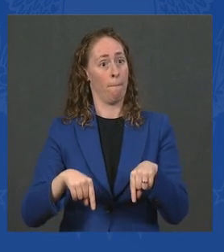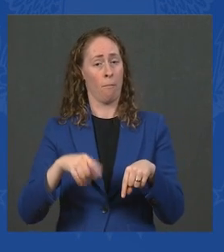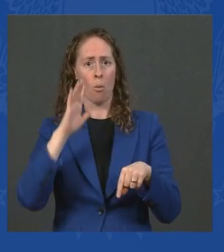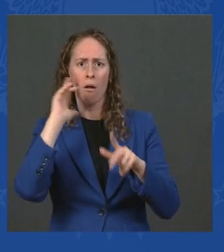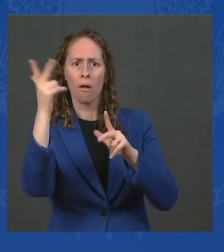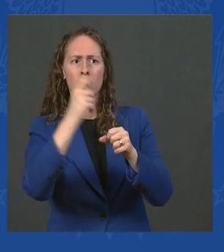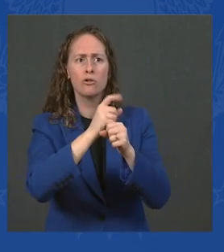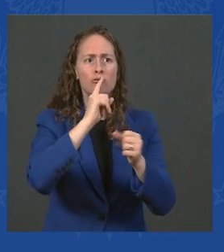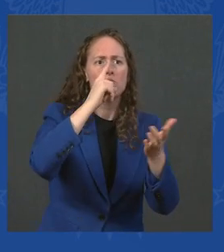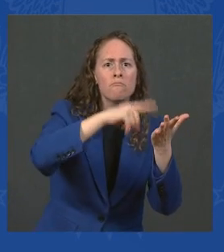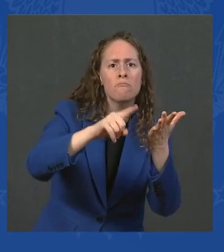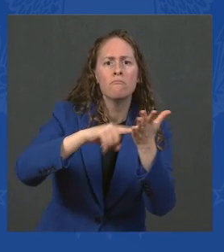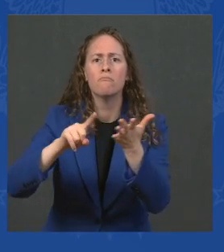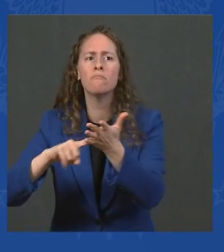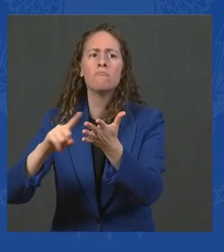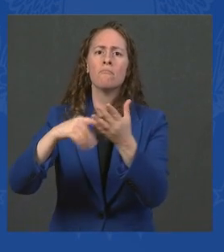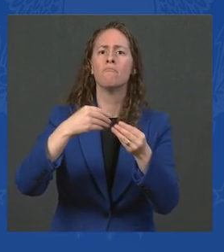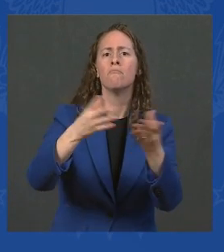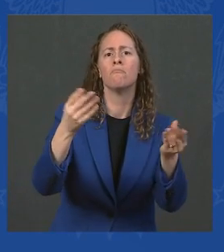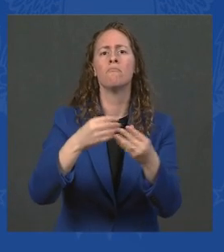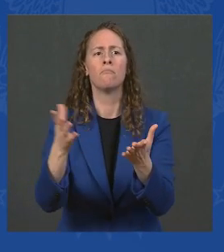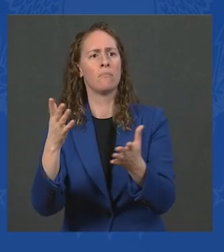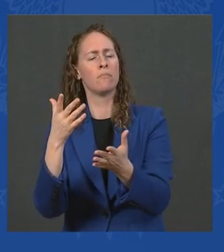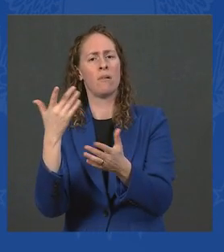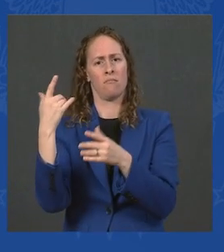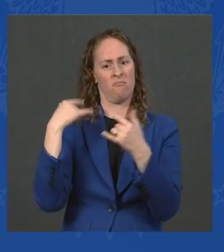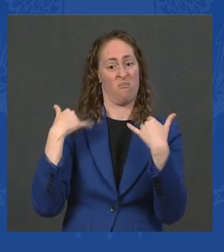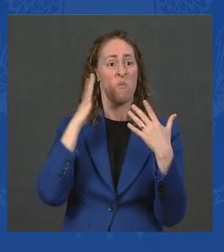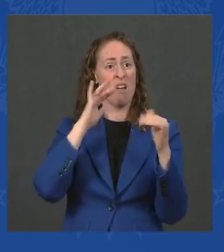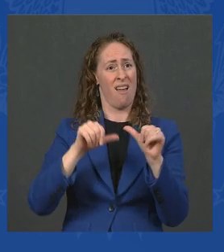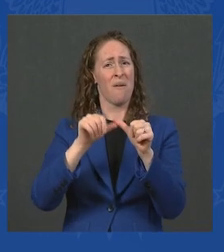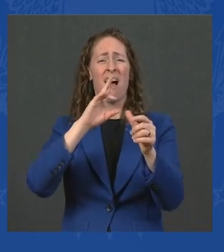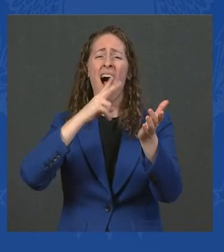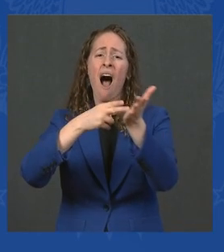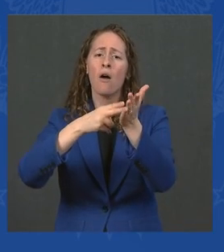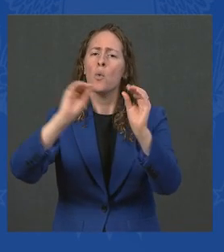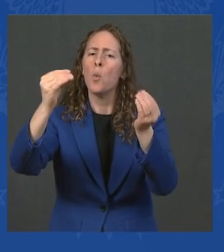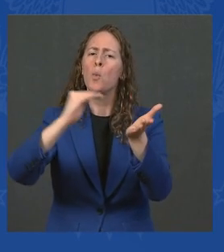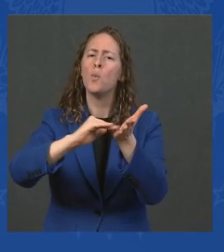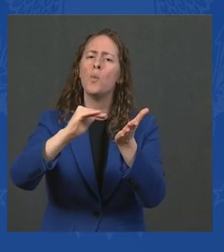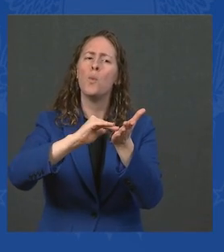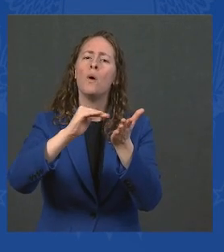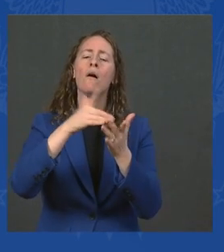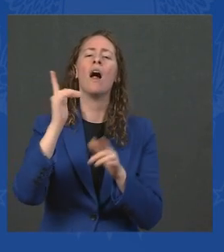So there's really no excuse to not be able. You can get vaccinated. It's not like it's so distant to do.